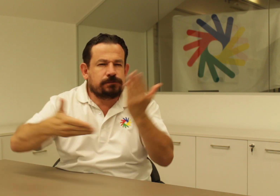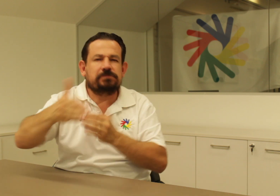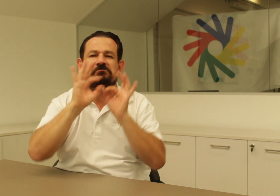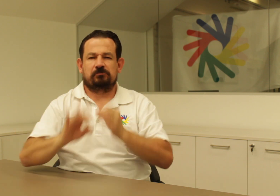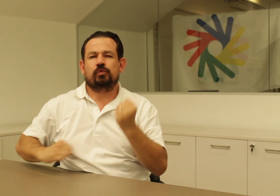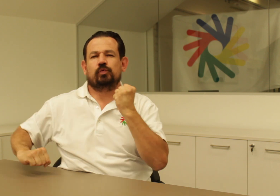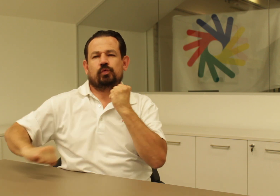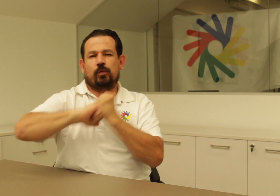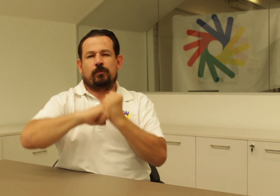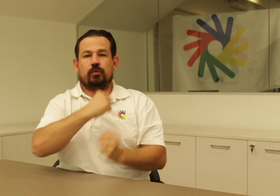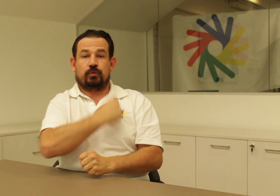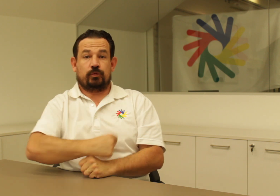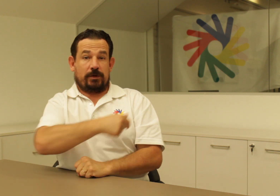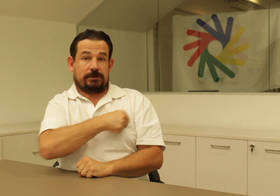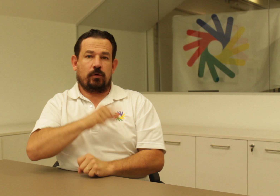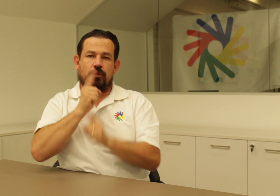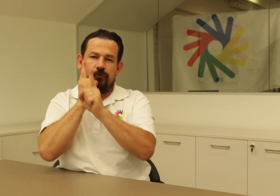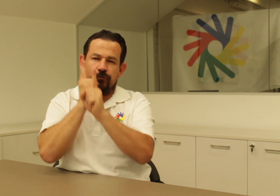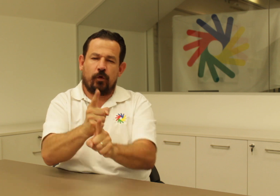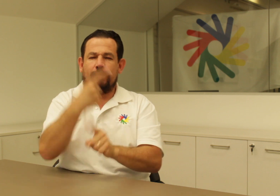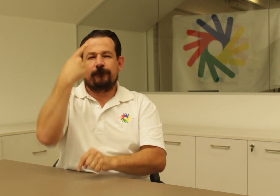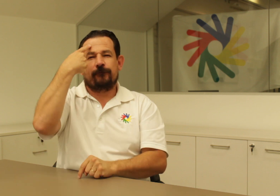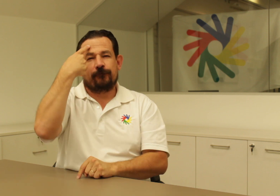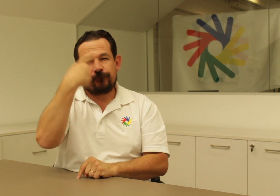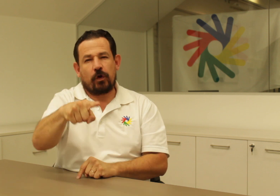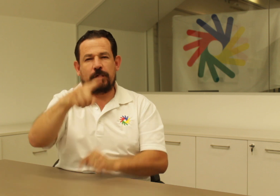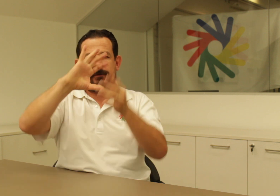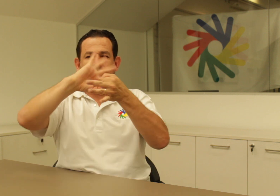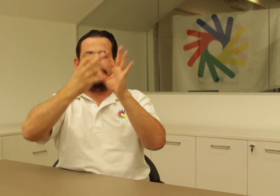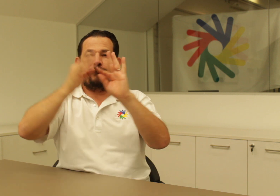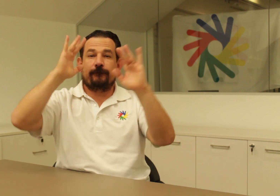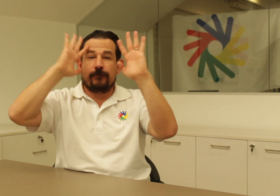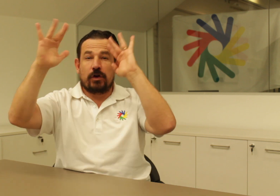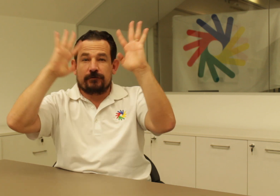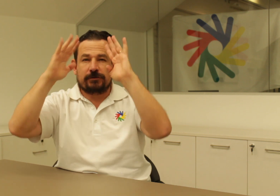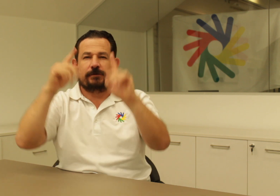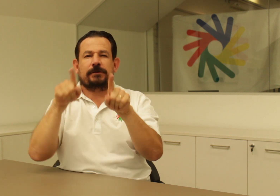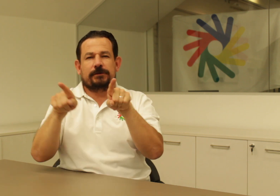in supporting Swiss standards and philosophy for Olympics and,